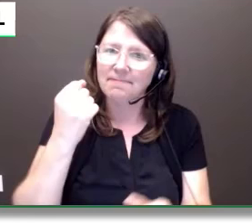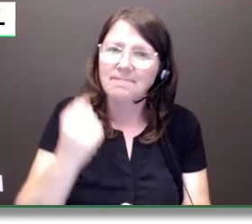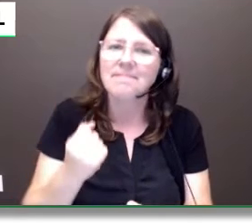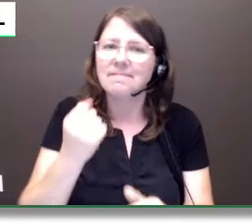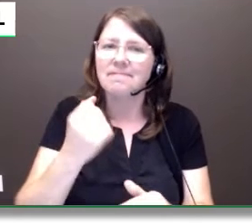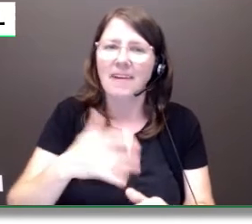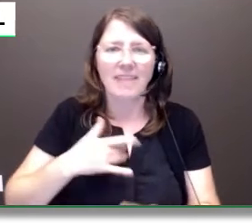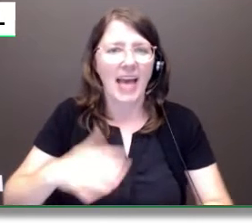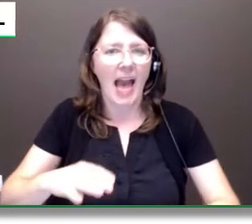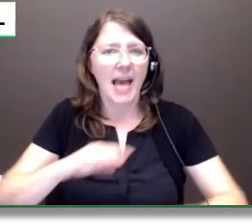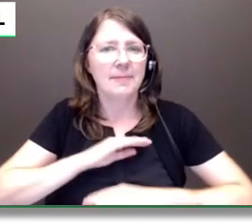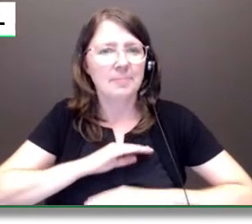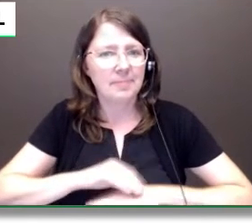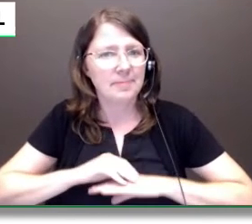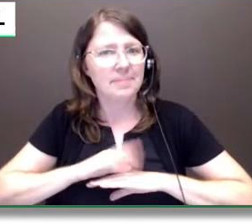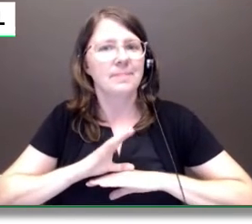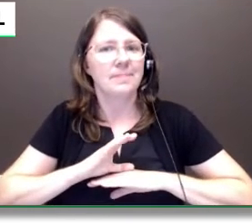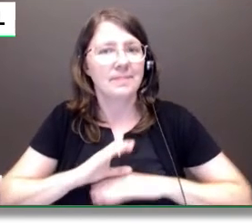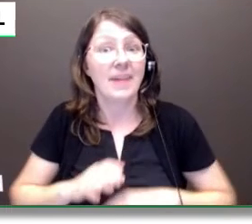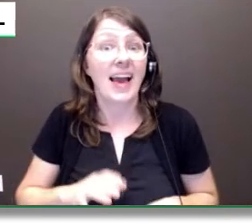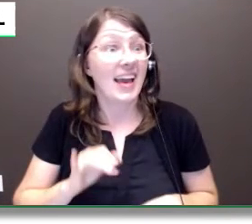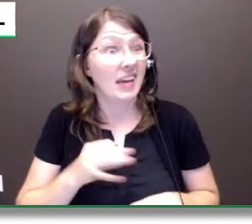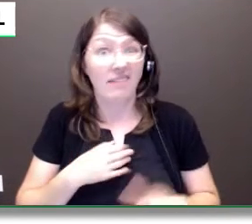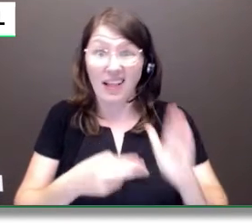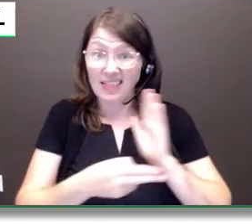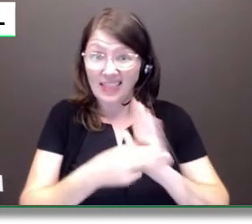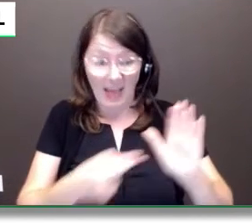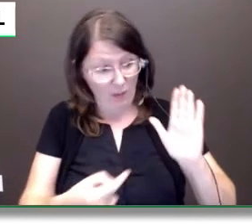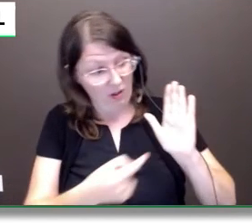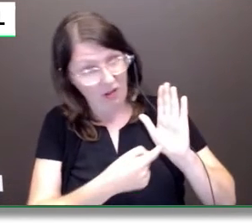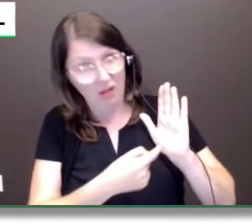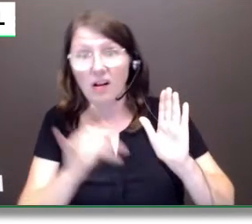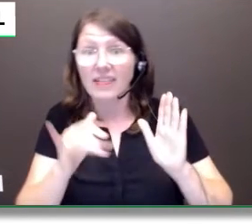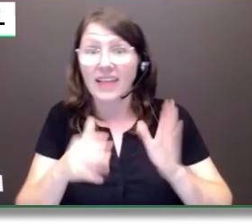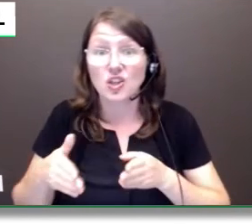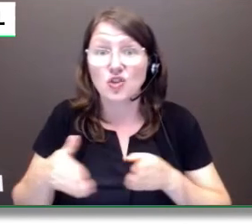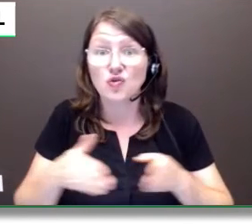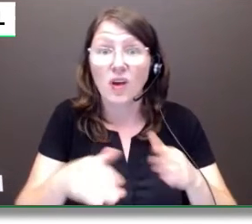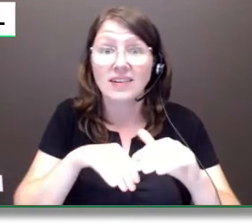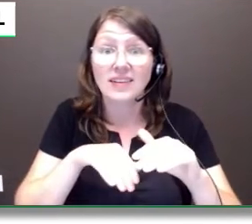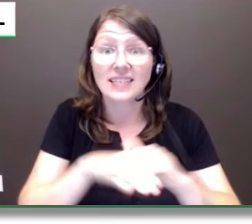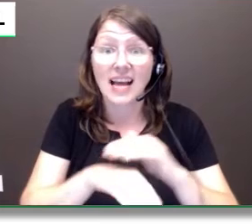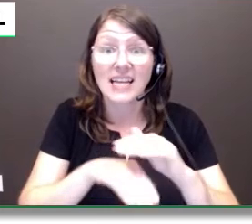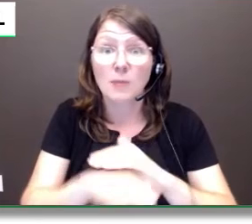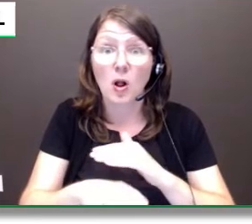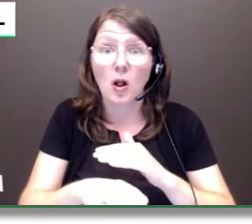labeled an accessible trail or allow that trail to be completed as it's